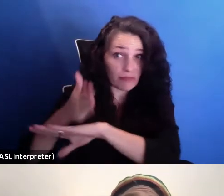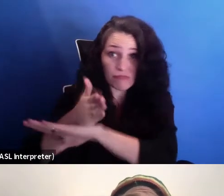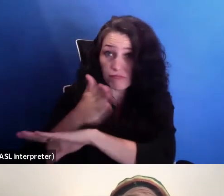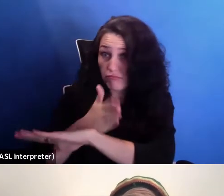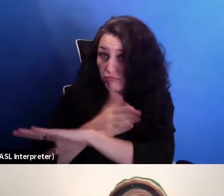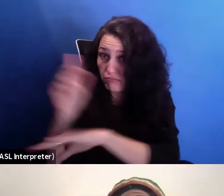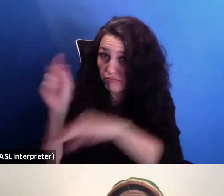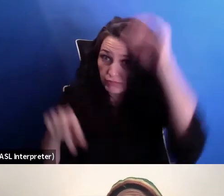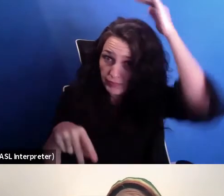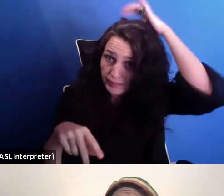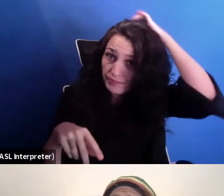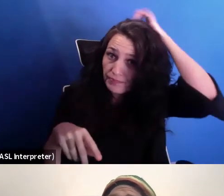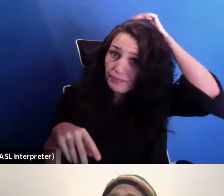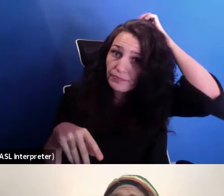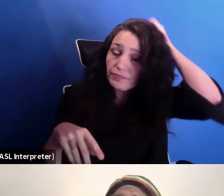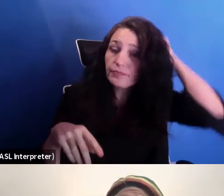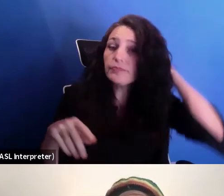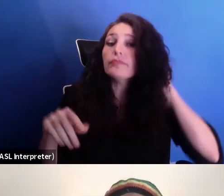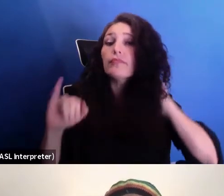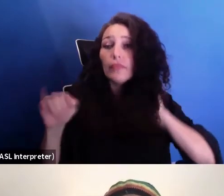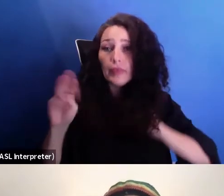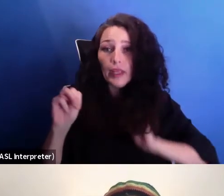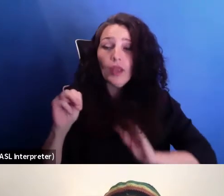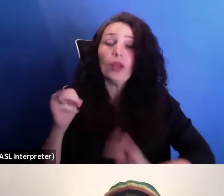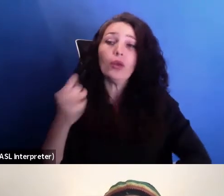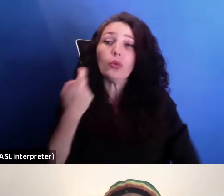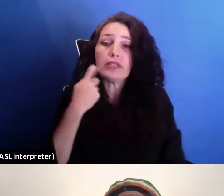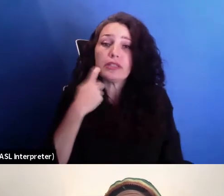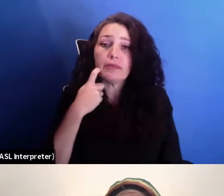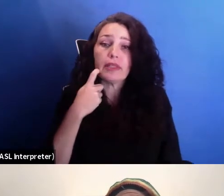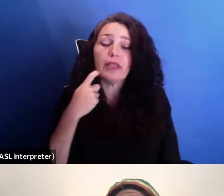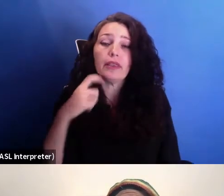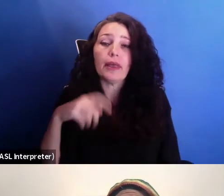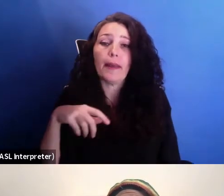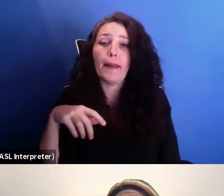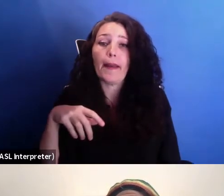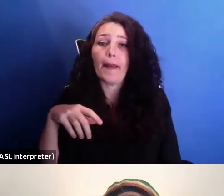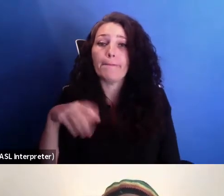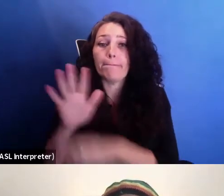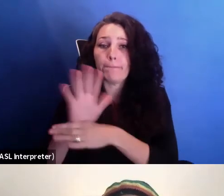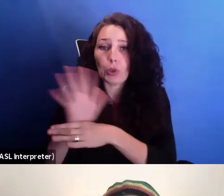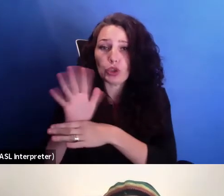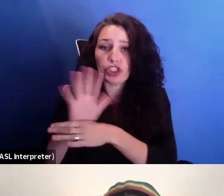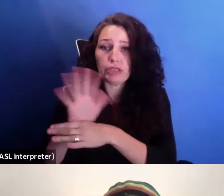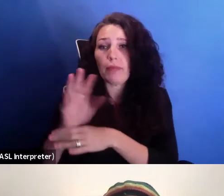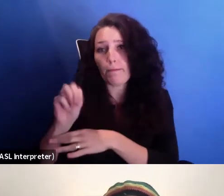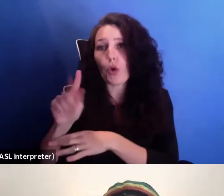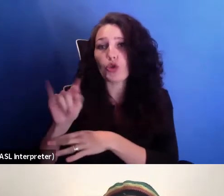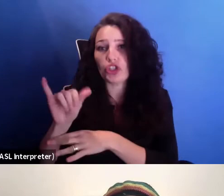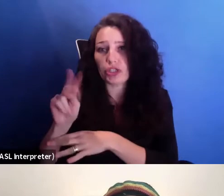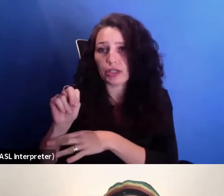Well just recently, the Motion Picture Academy has been really kind of focusing on disability.